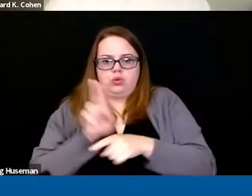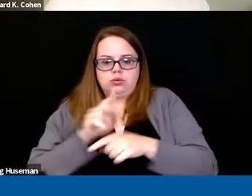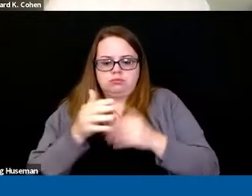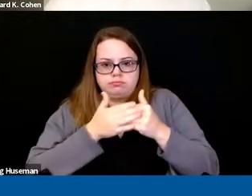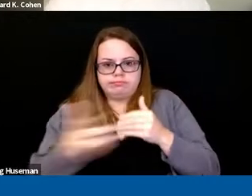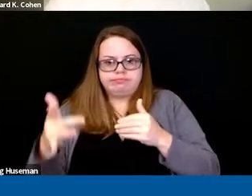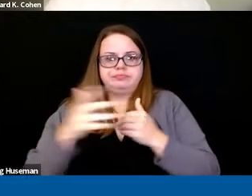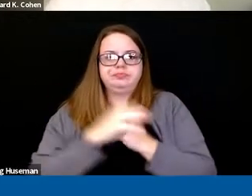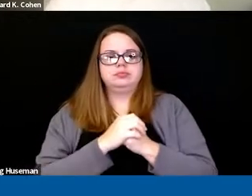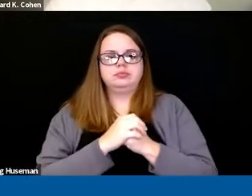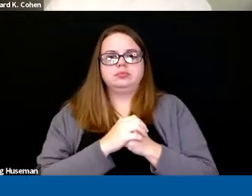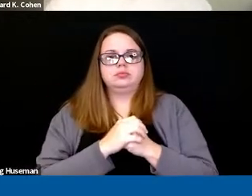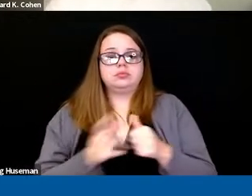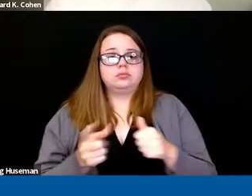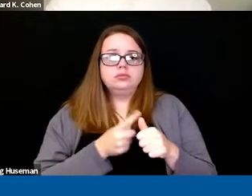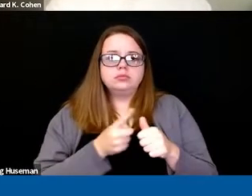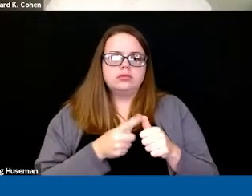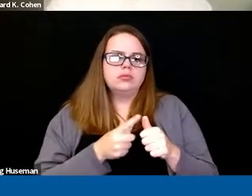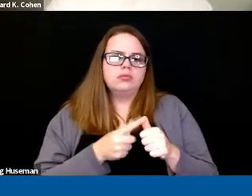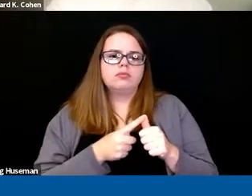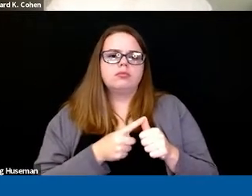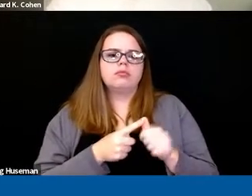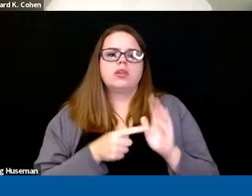The first section that I want to point out is on the screen now.